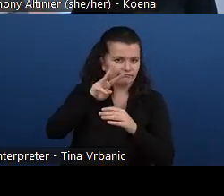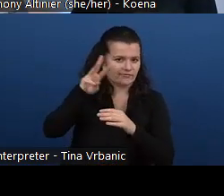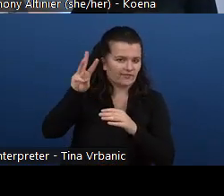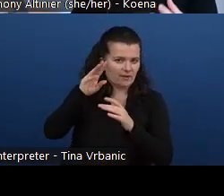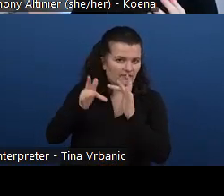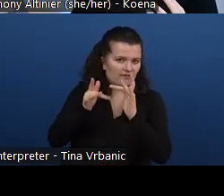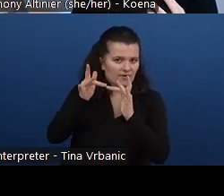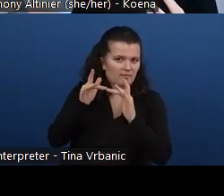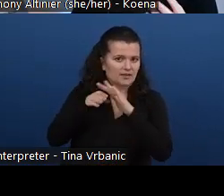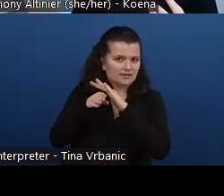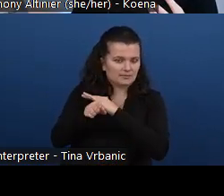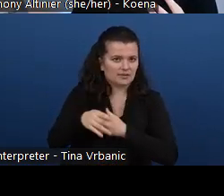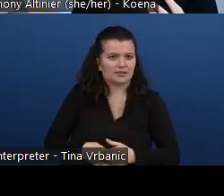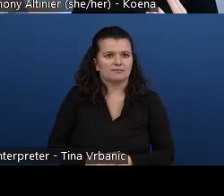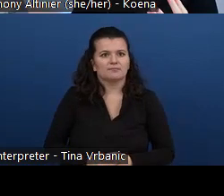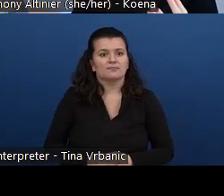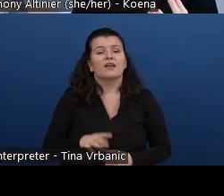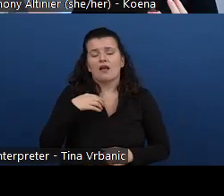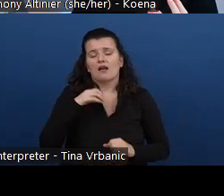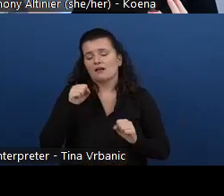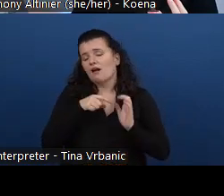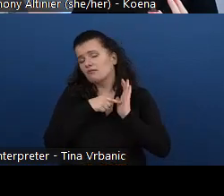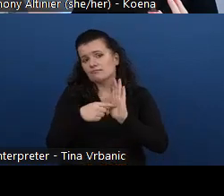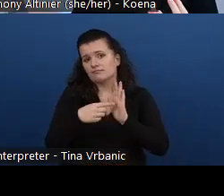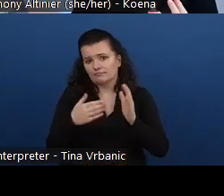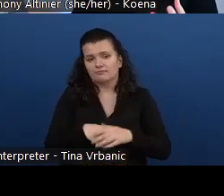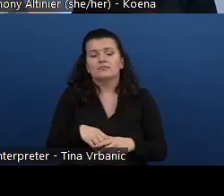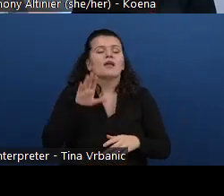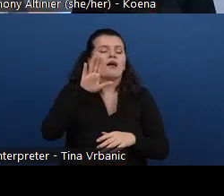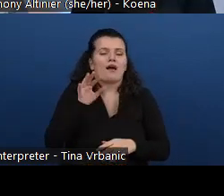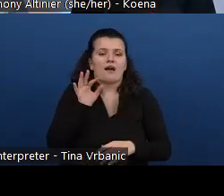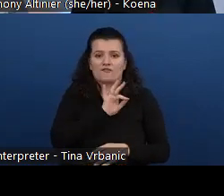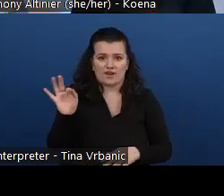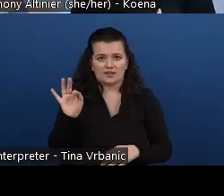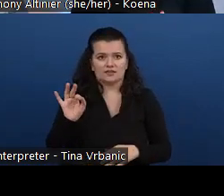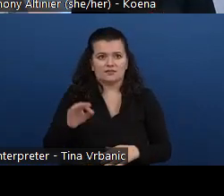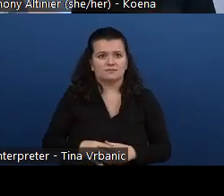For example, you have in France, it's the same like (indiscernible) the law in Europe.